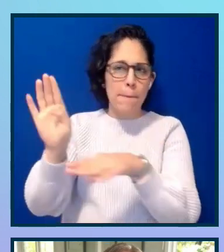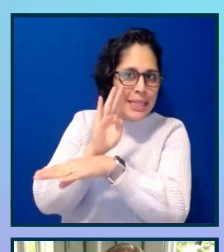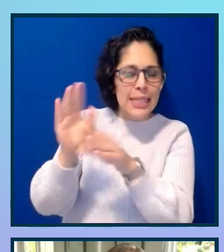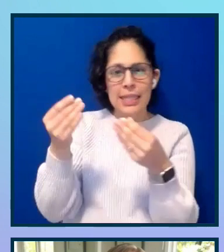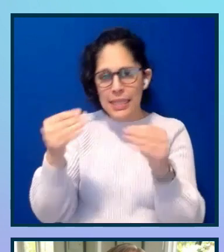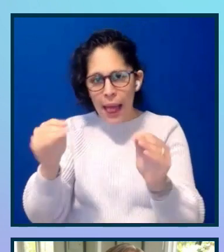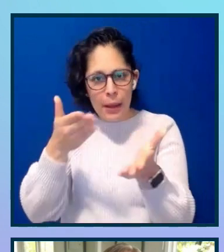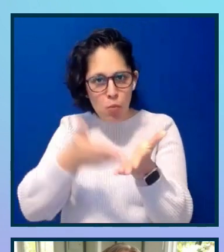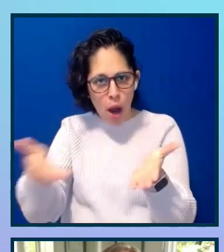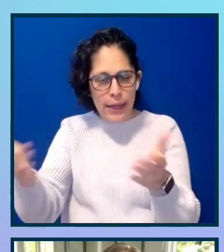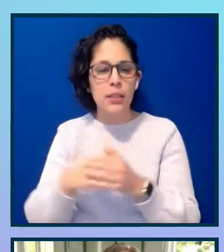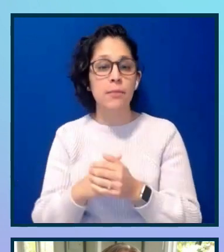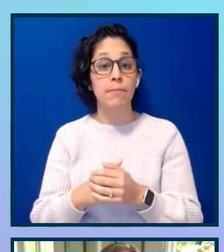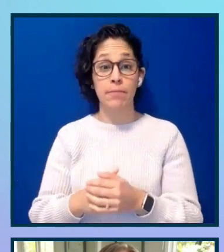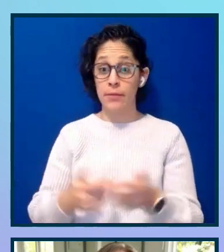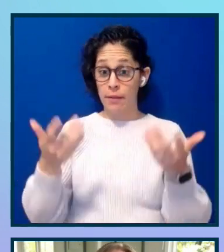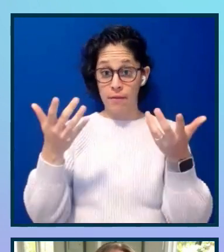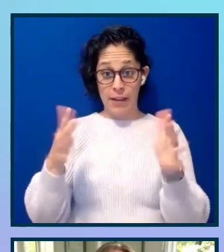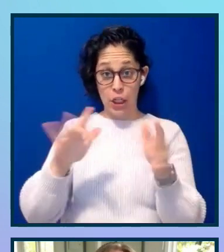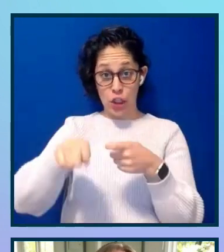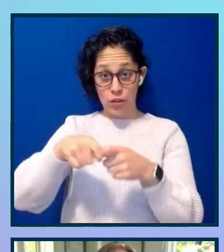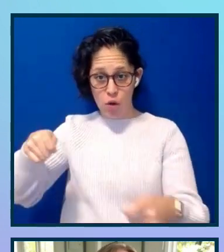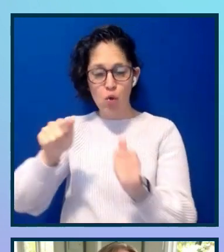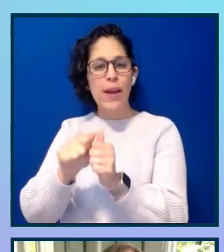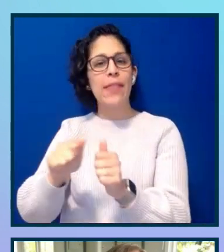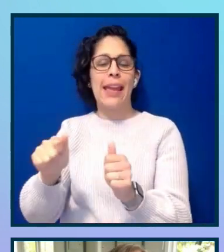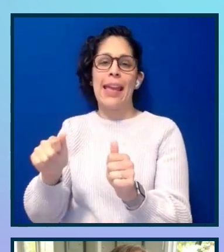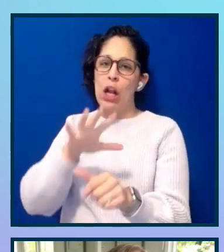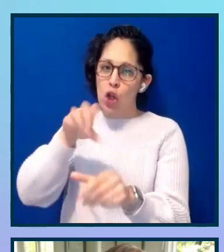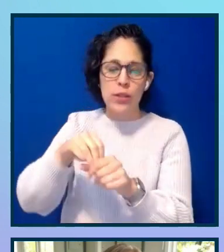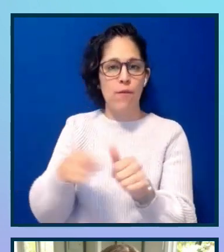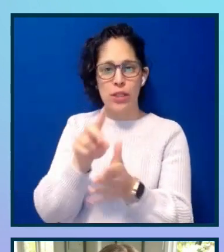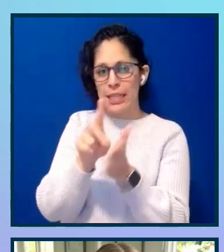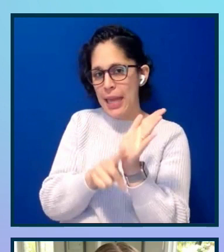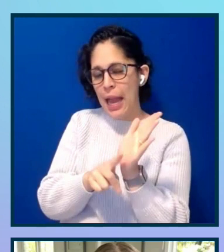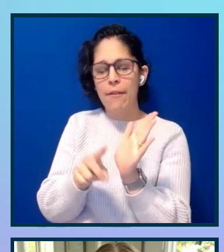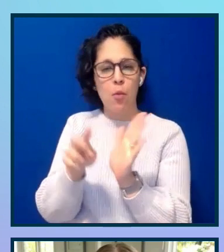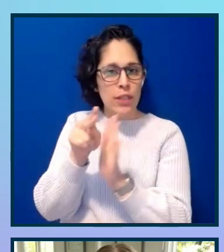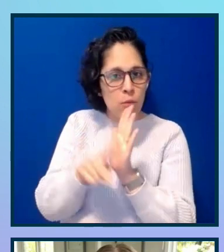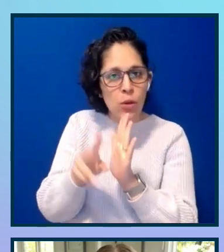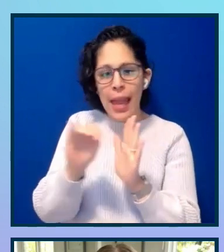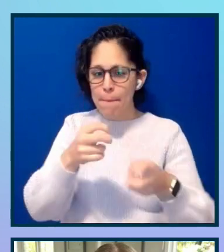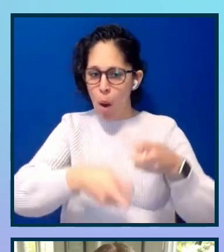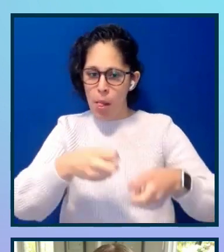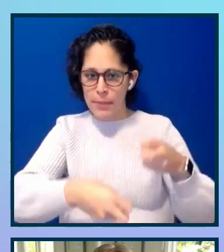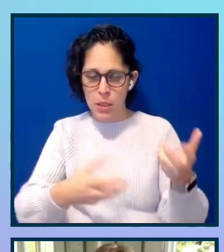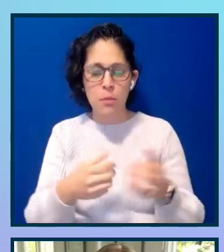And then we'll wrap up with some inclusive-first design principles and problems. A lot of cool stuff today